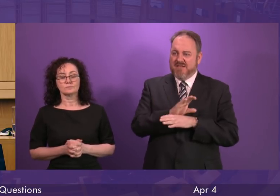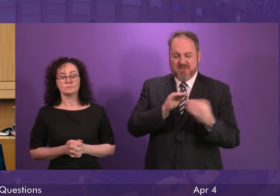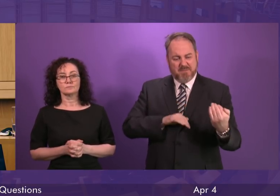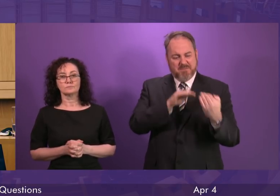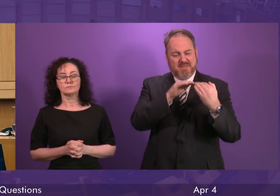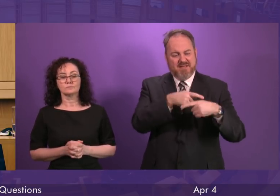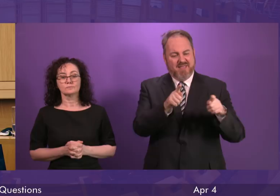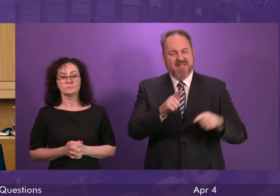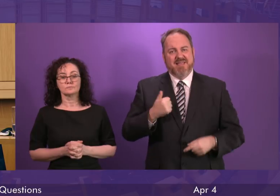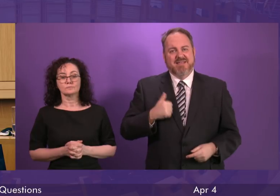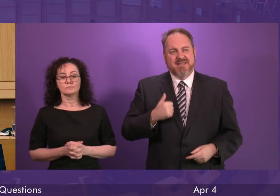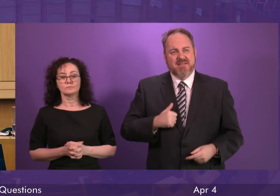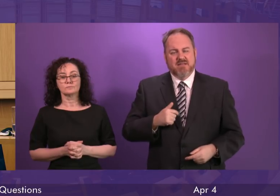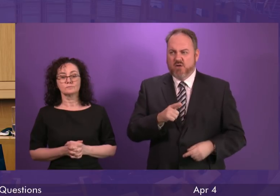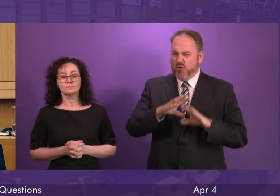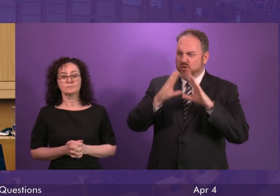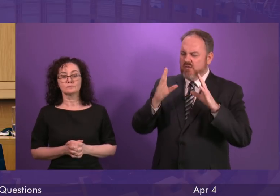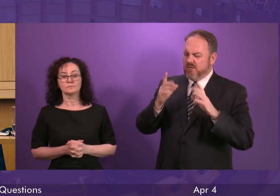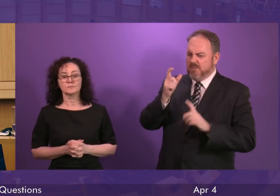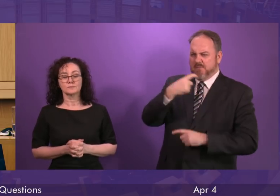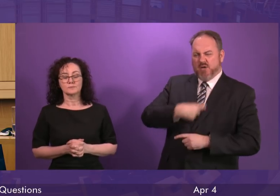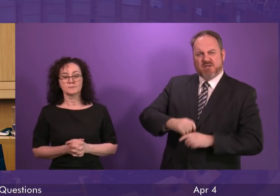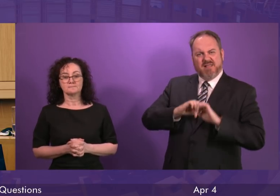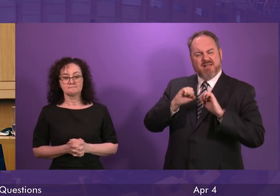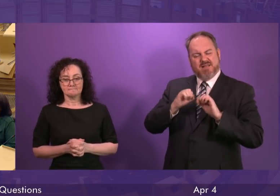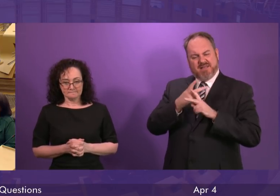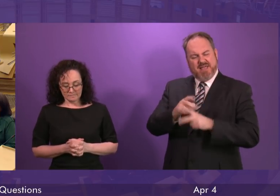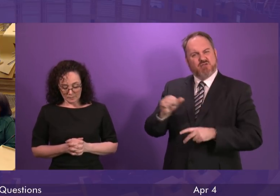First Minister, if free personal care is so universal, why are so many people waiting?